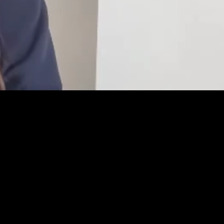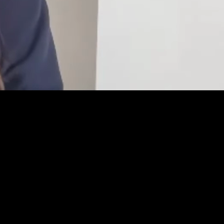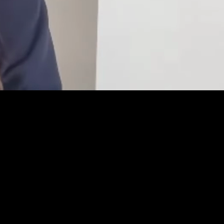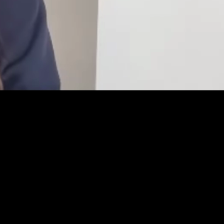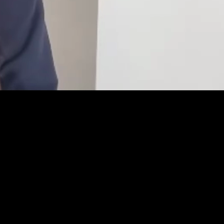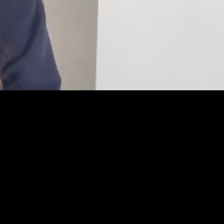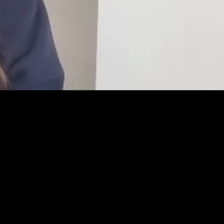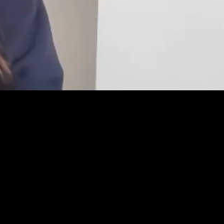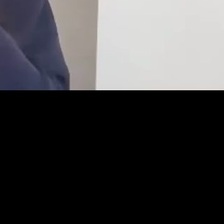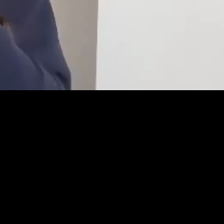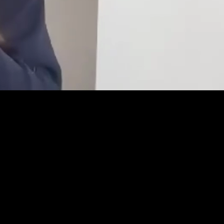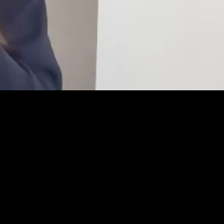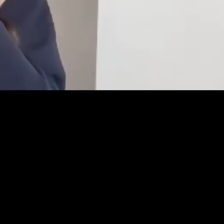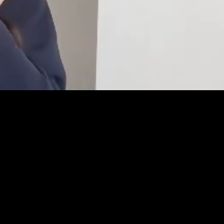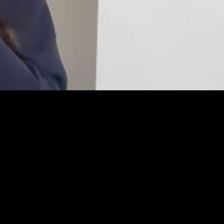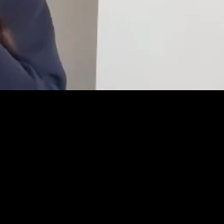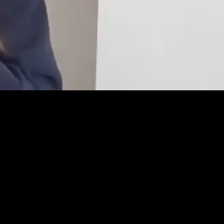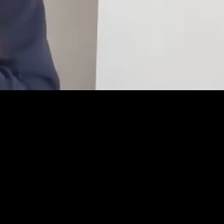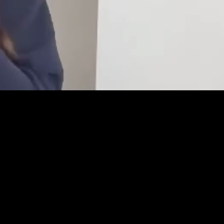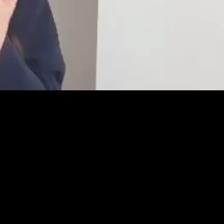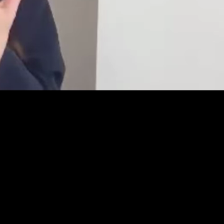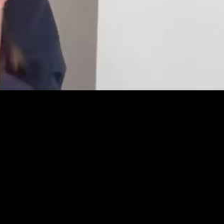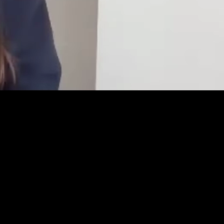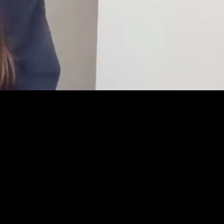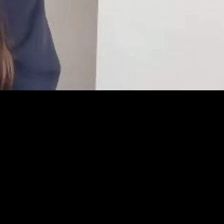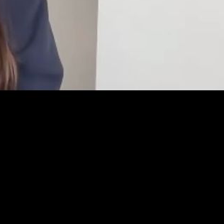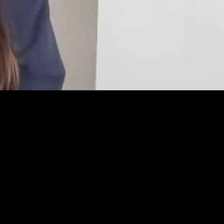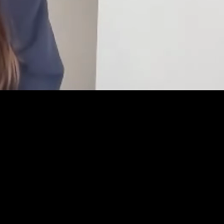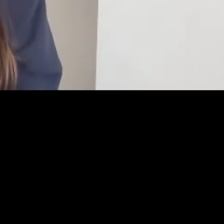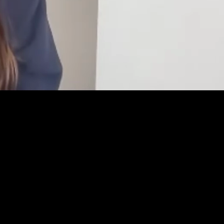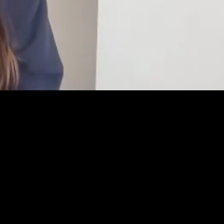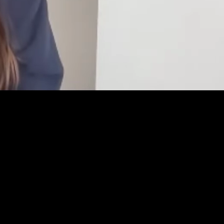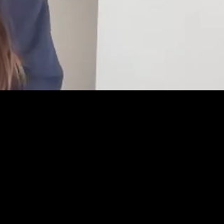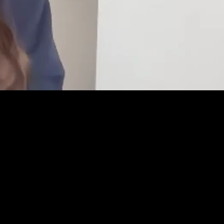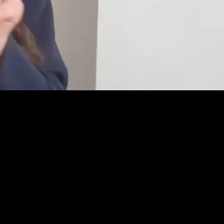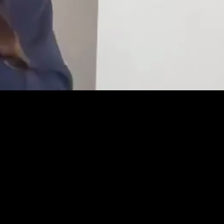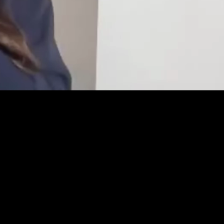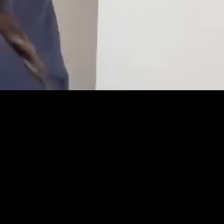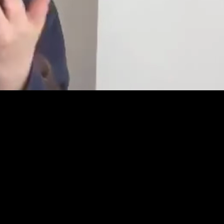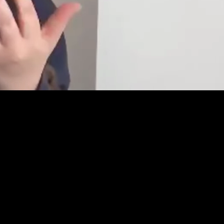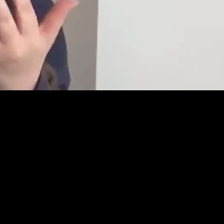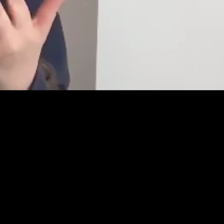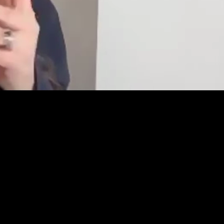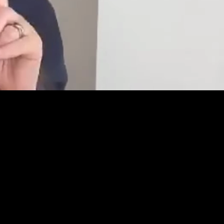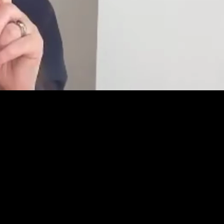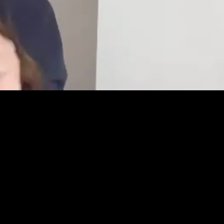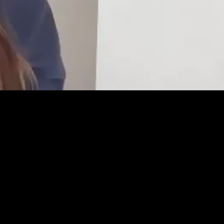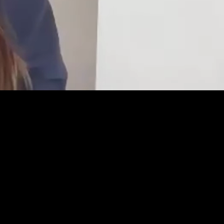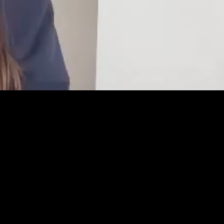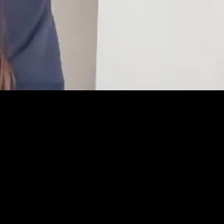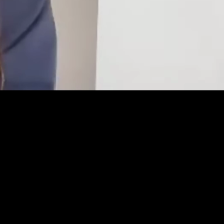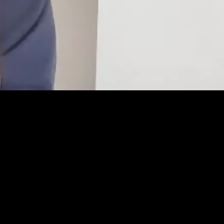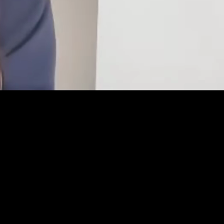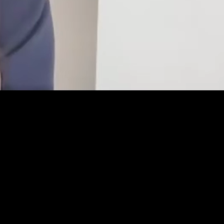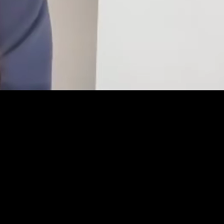Is it one of the better options? If so, why? Great question. I think I may have mentioned on one of the early slides.